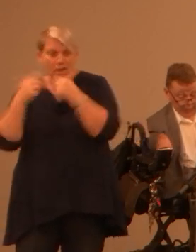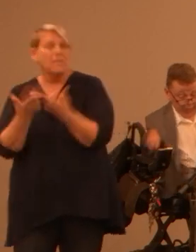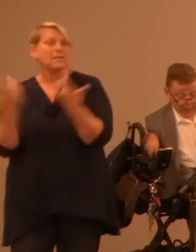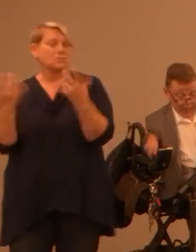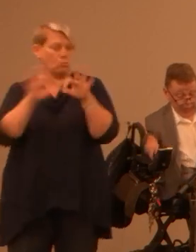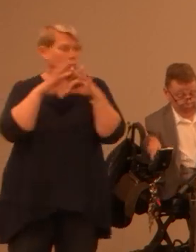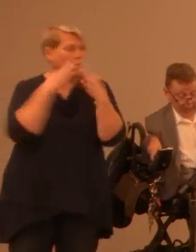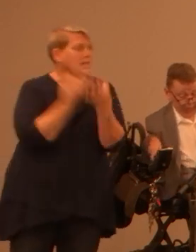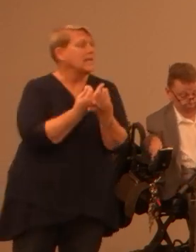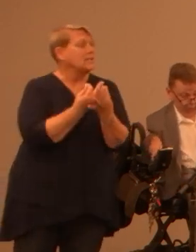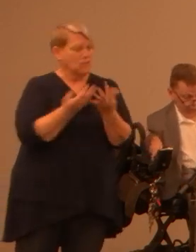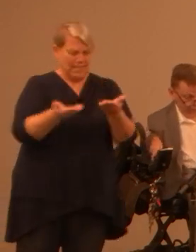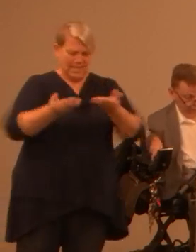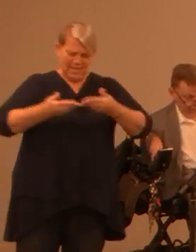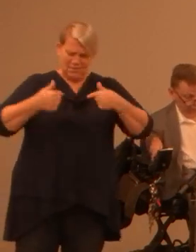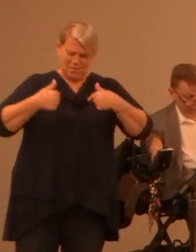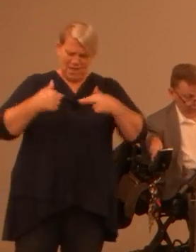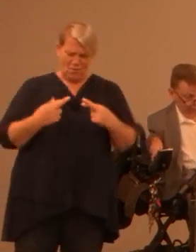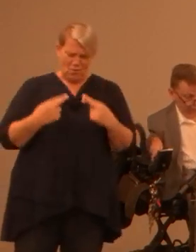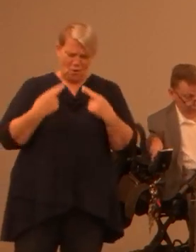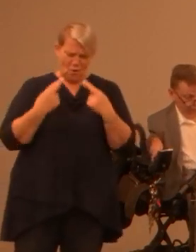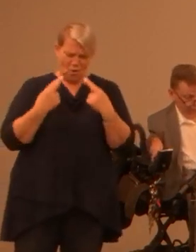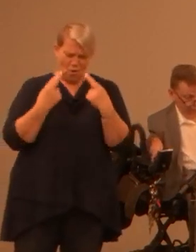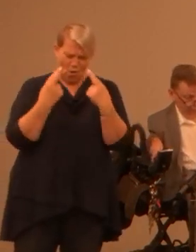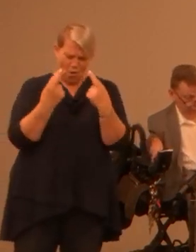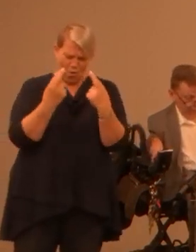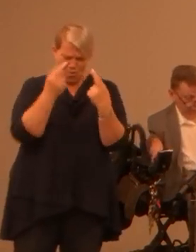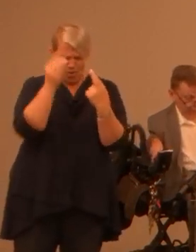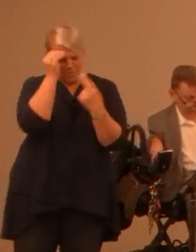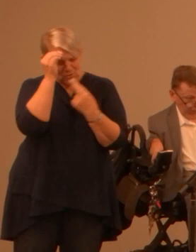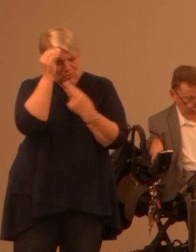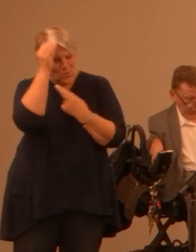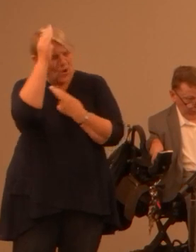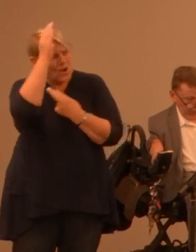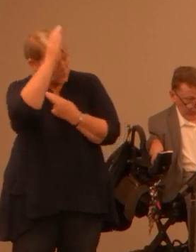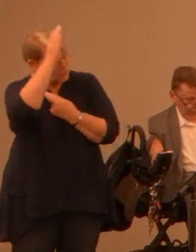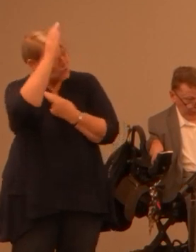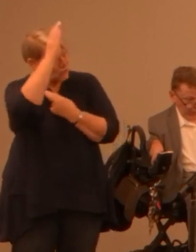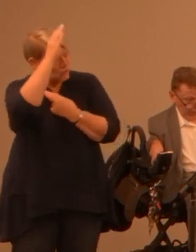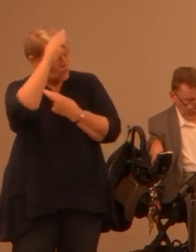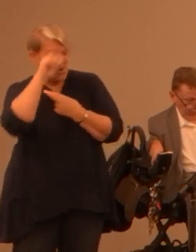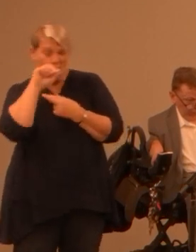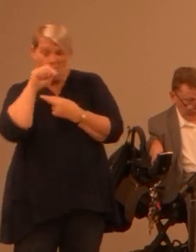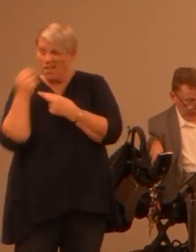gives me the hope, and the knowledge that we will together achieve the